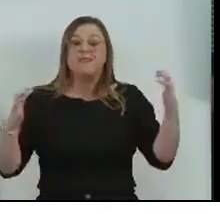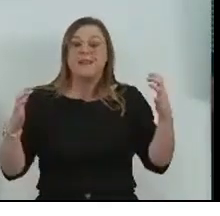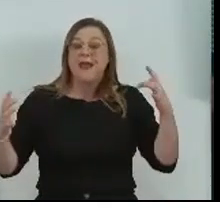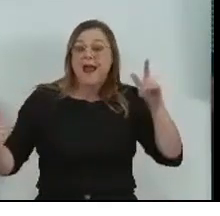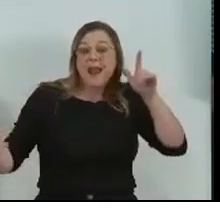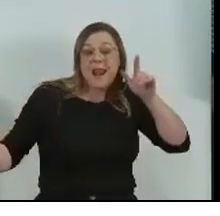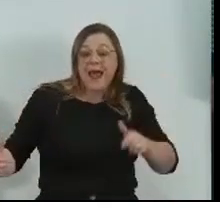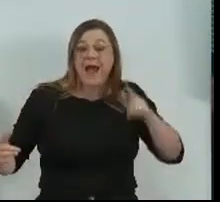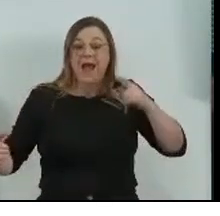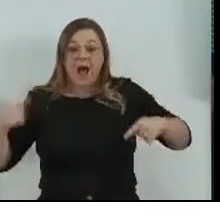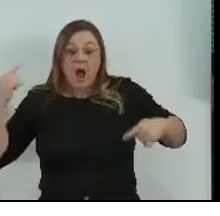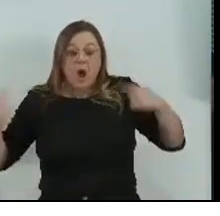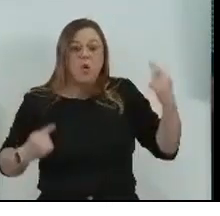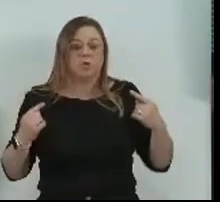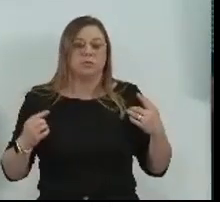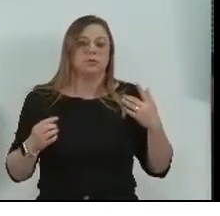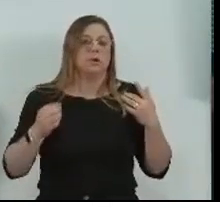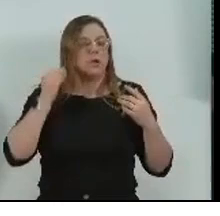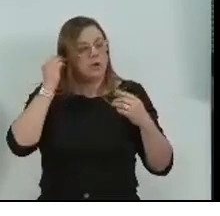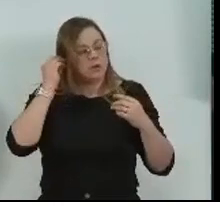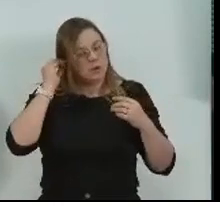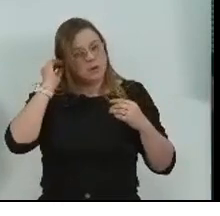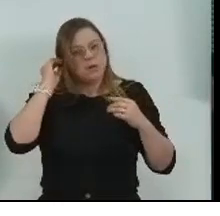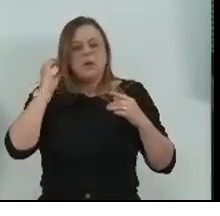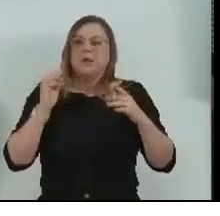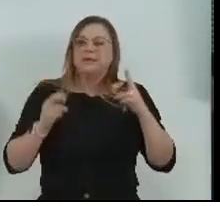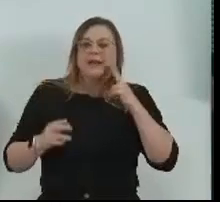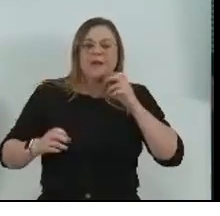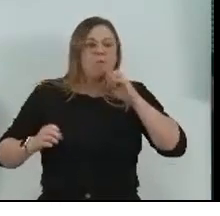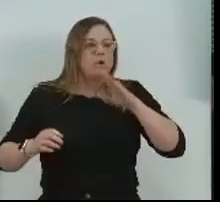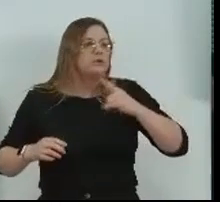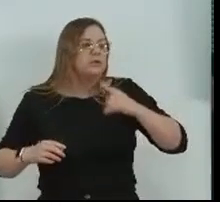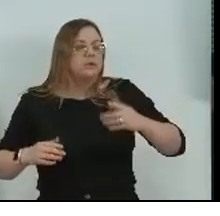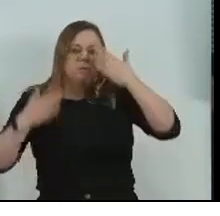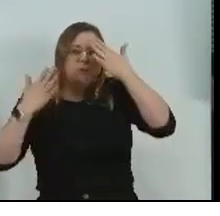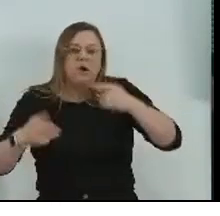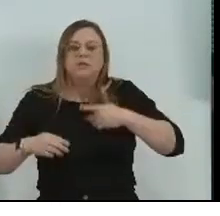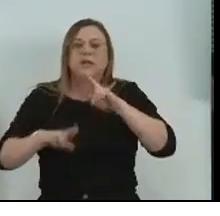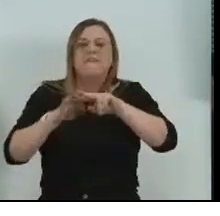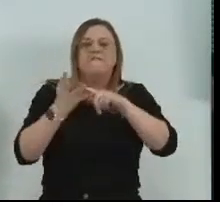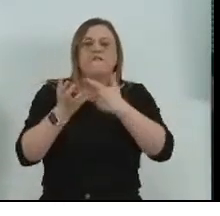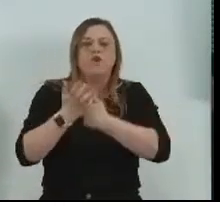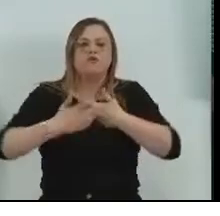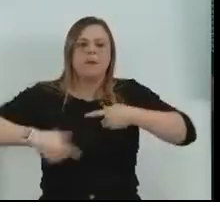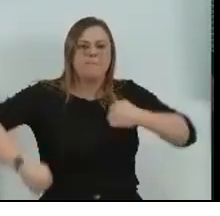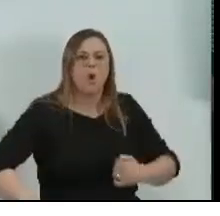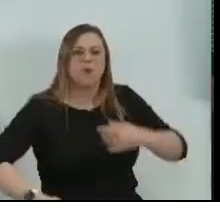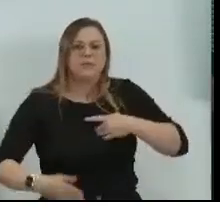Again, deaf person won't have a clue. So they were shouting queues of fury, do you pause now? And I'm stuck there